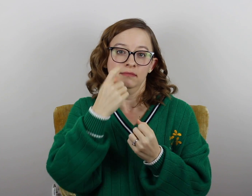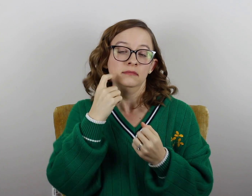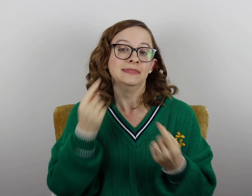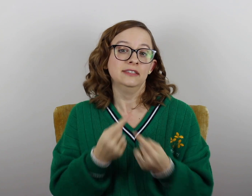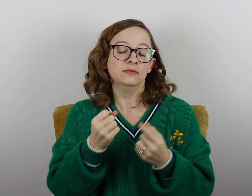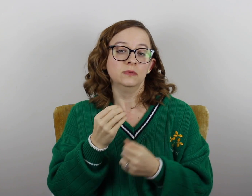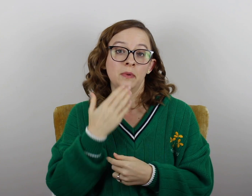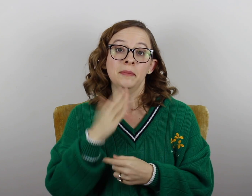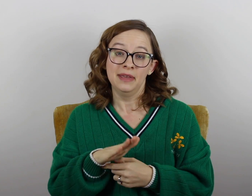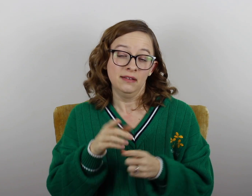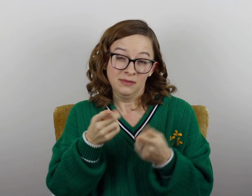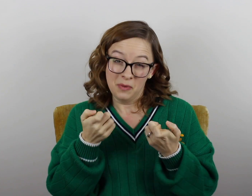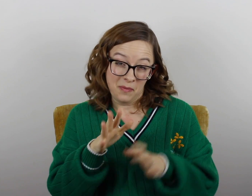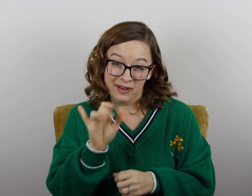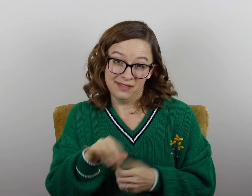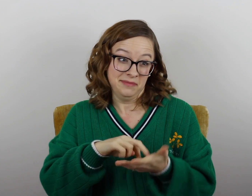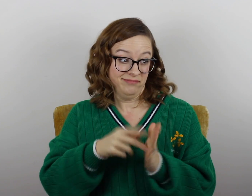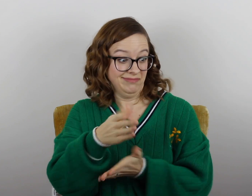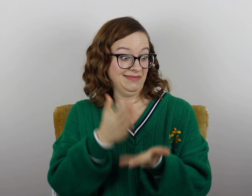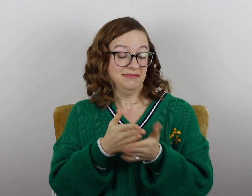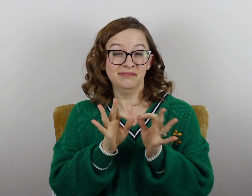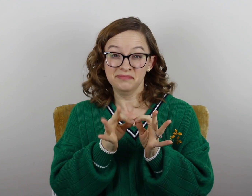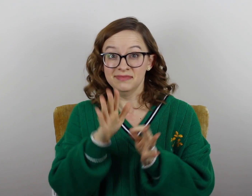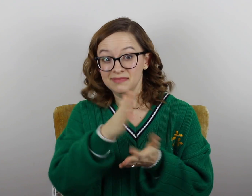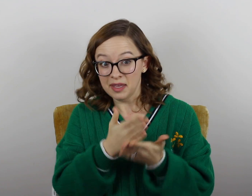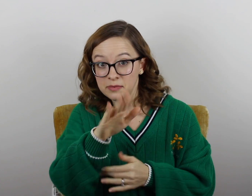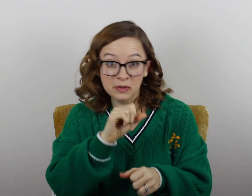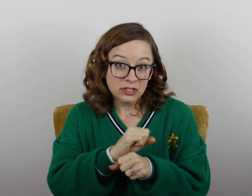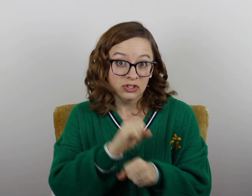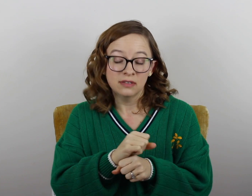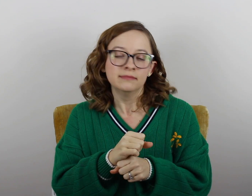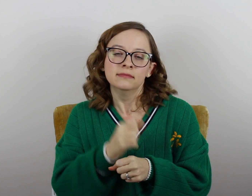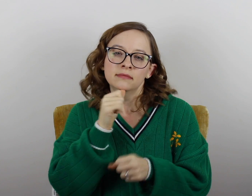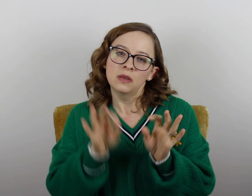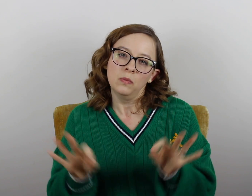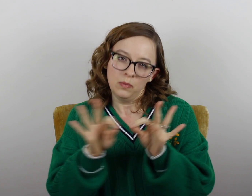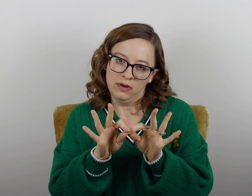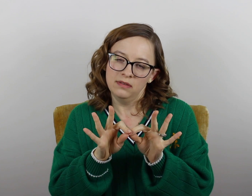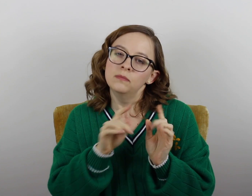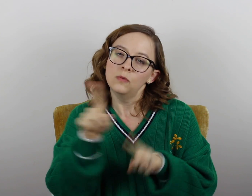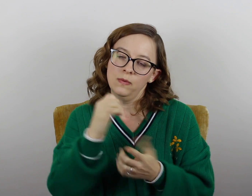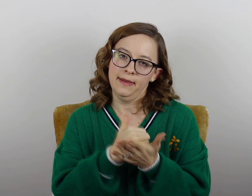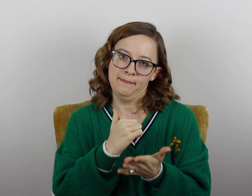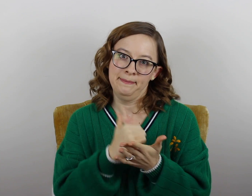They've even had to stop signing because of the injury being so bad and you don't want that! It could stop your career. It could stop your job and it's just not worth it.